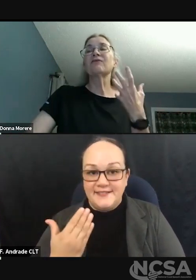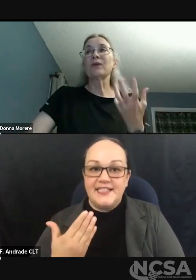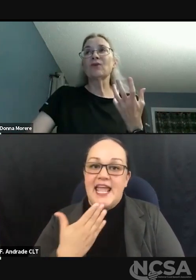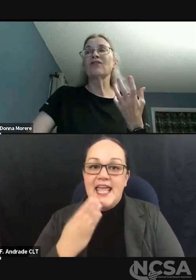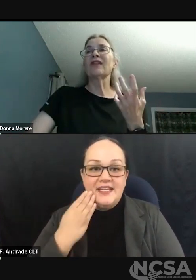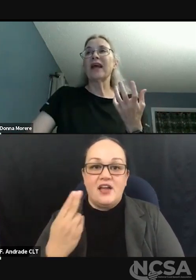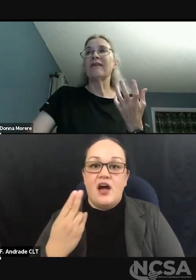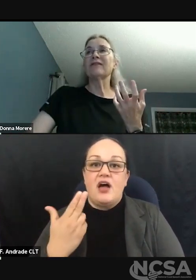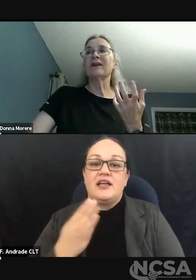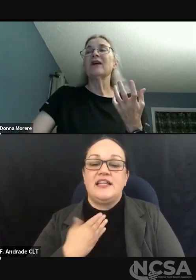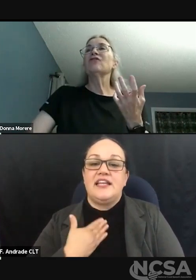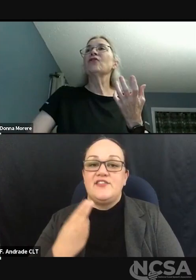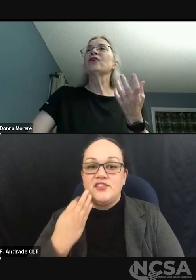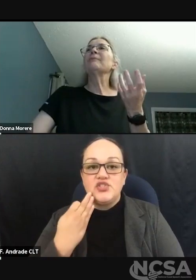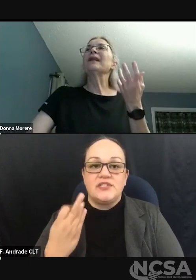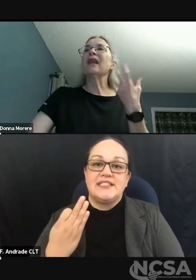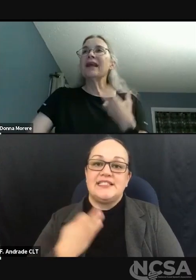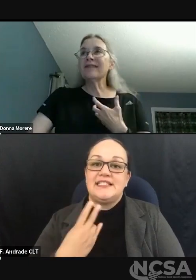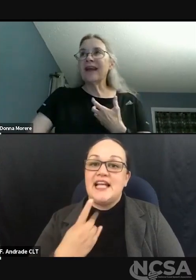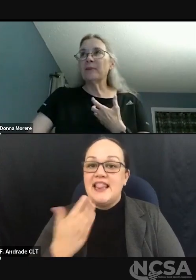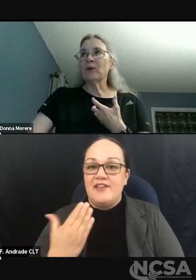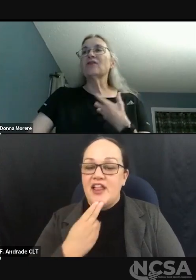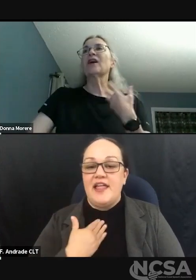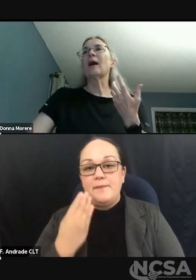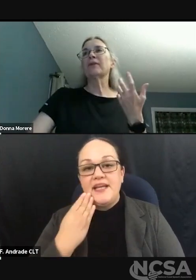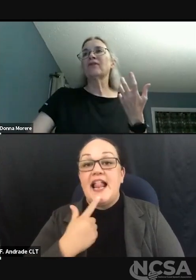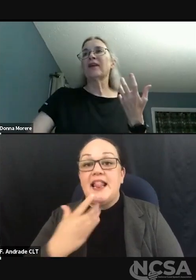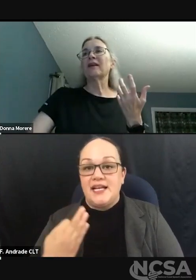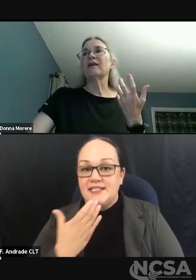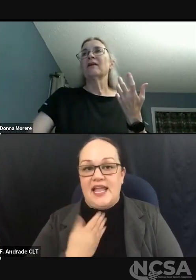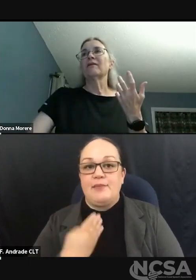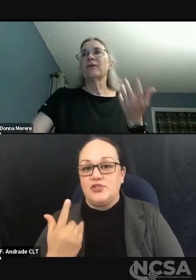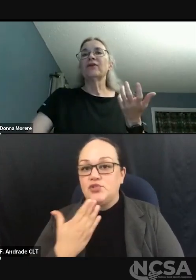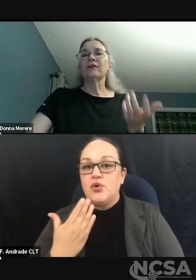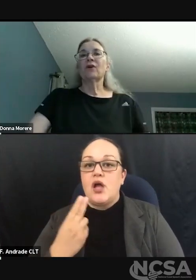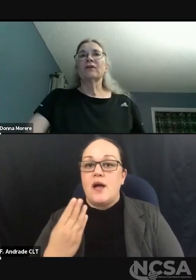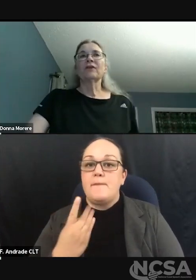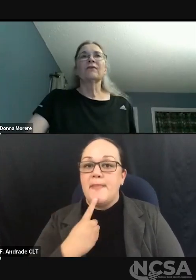cognitive resources left, so they're going to be less able to compensate for their difficulties.